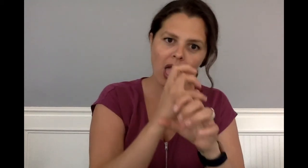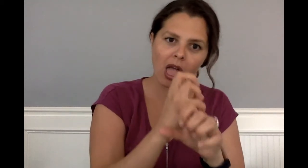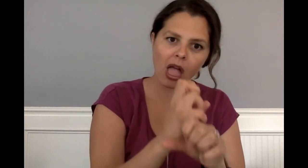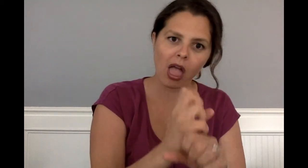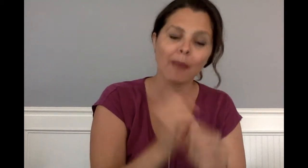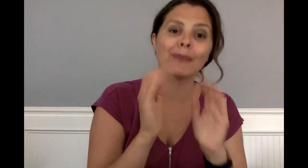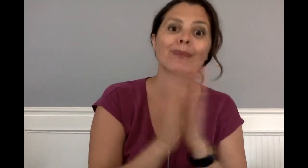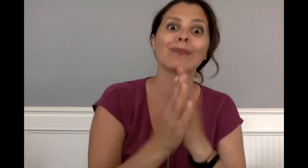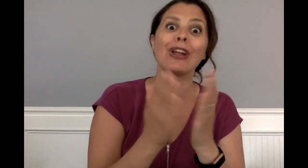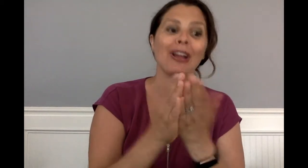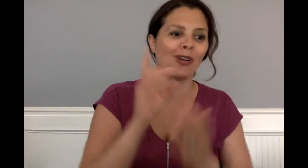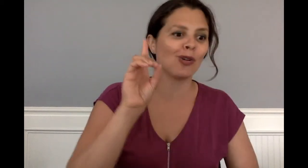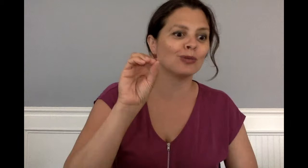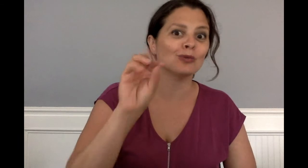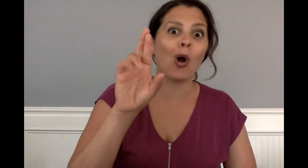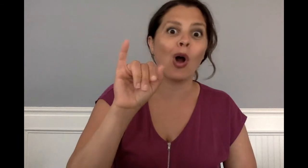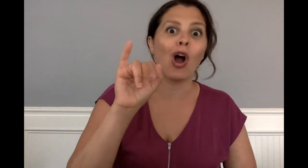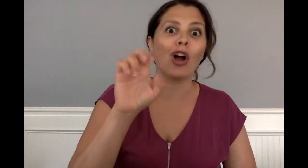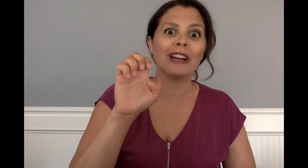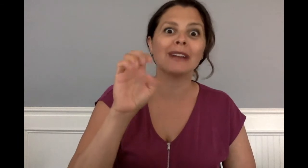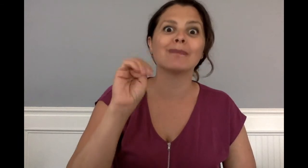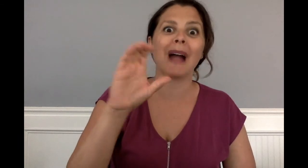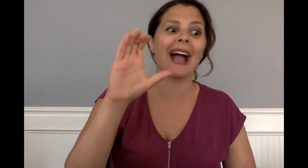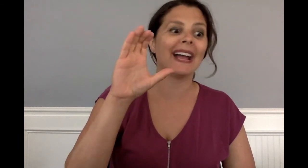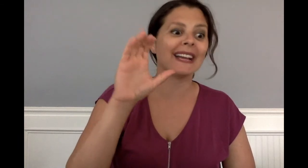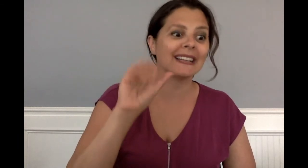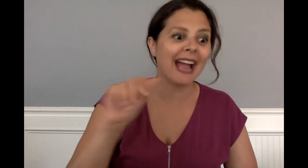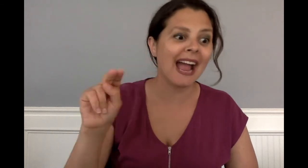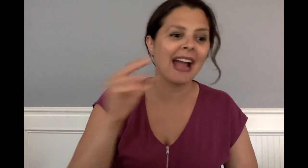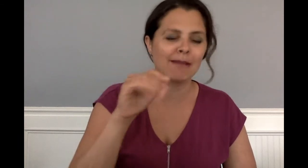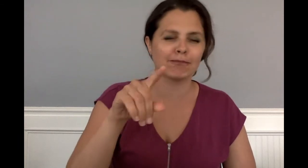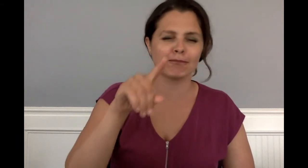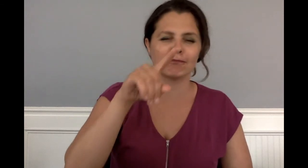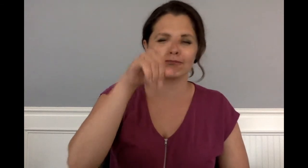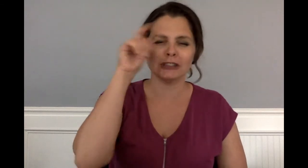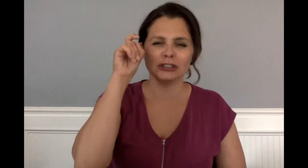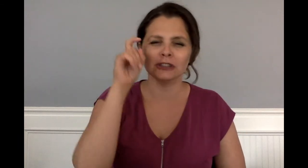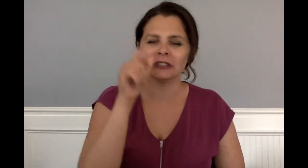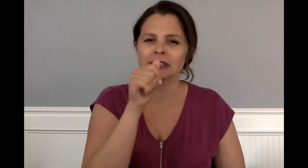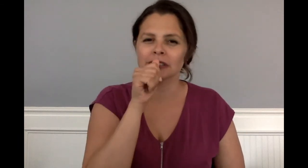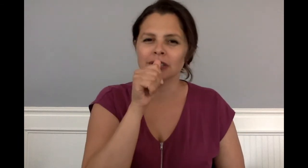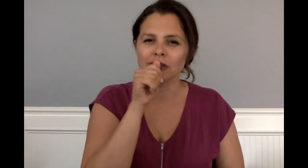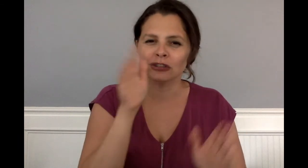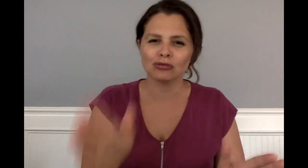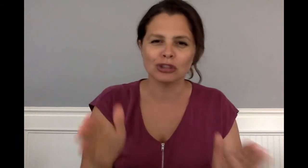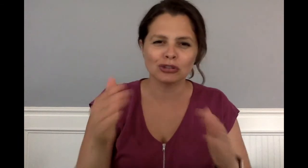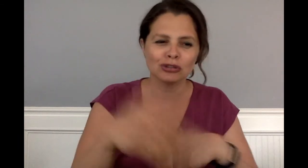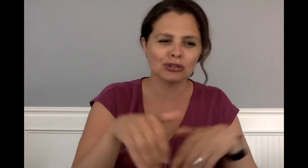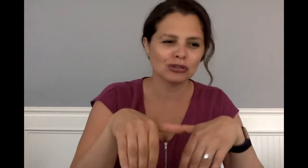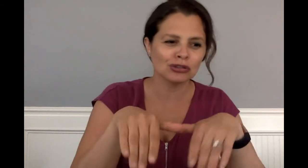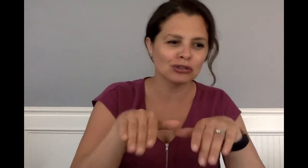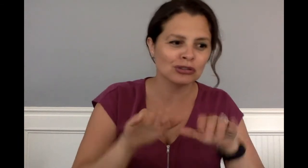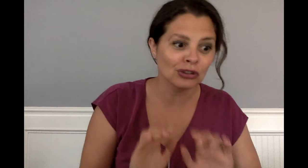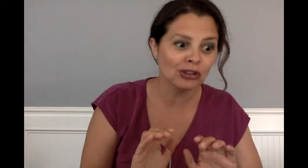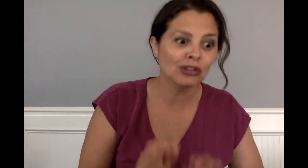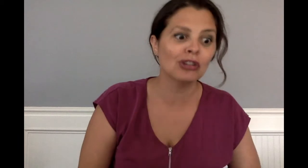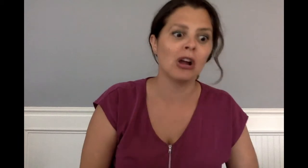He had continued reading the book on his own last night.